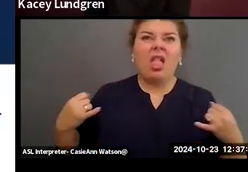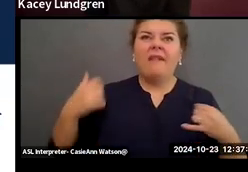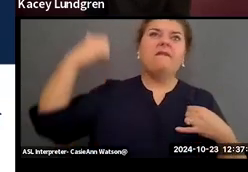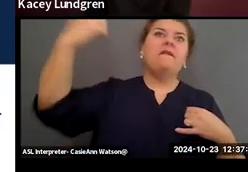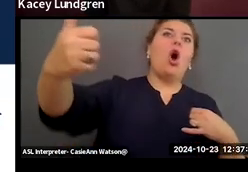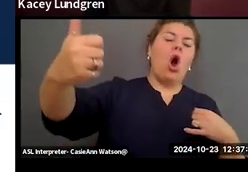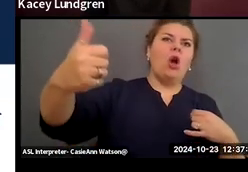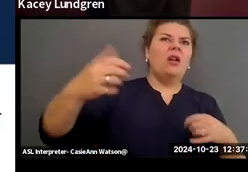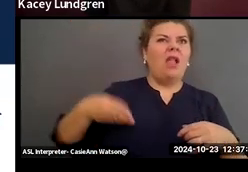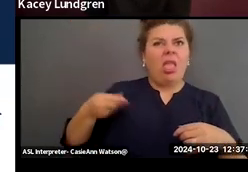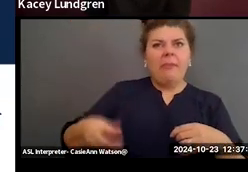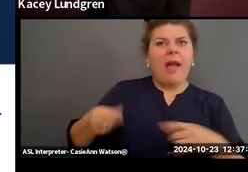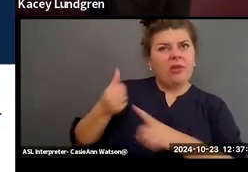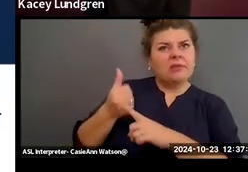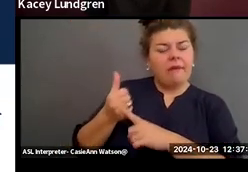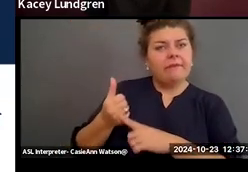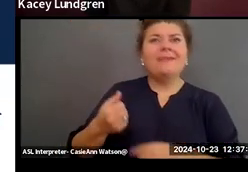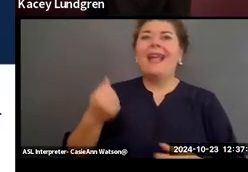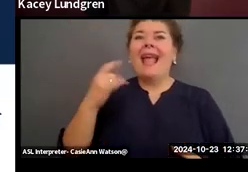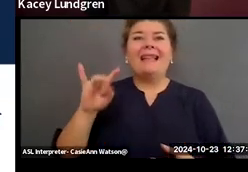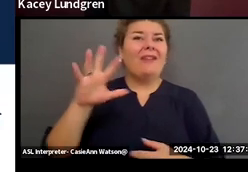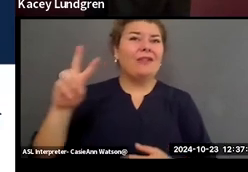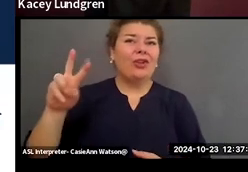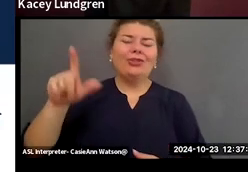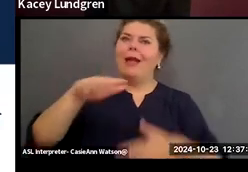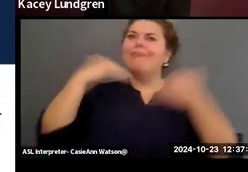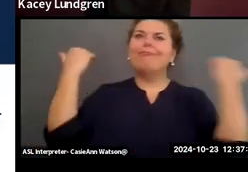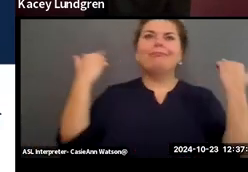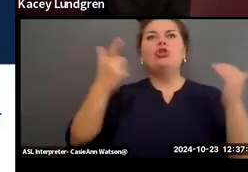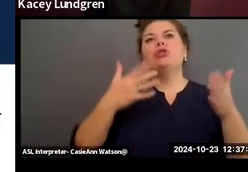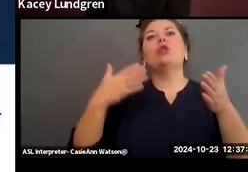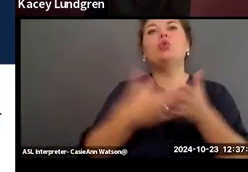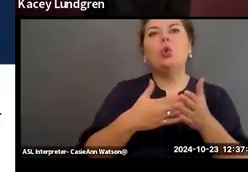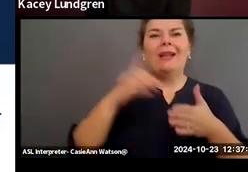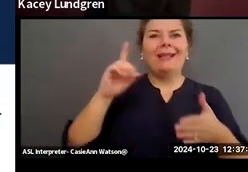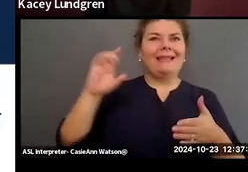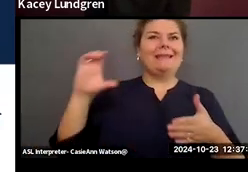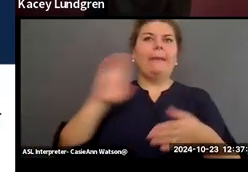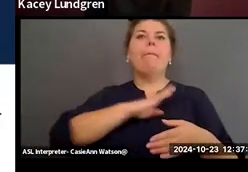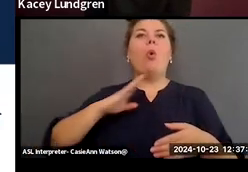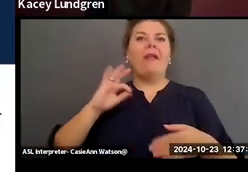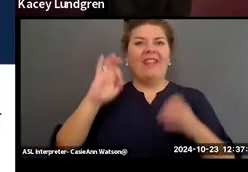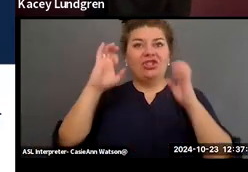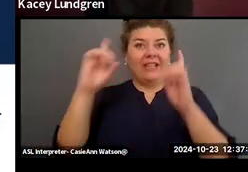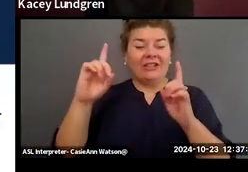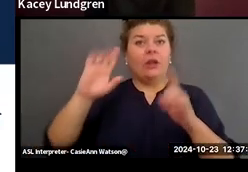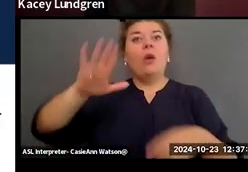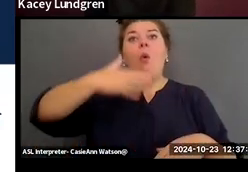In 1852, she had had enough. She sued the DC Board of Education on behalf of her oldest son, Kenneth,